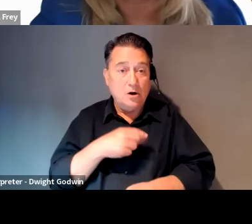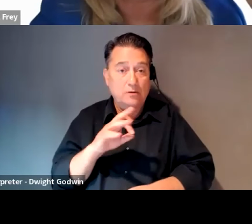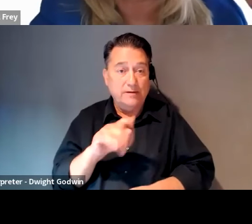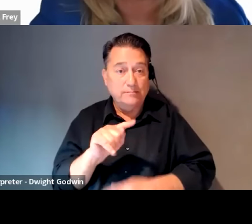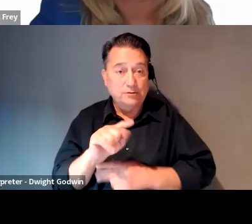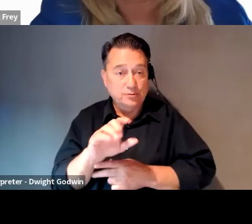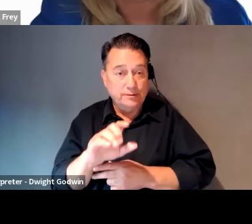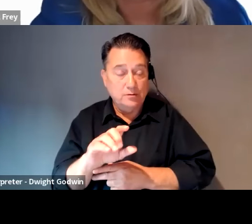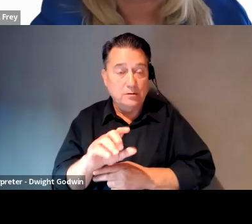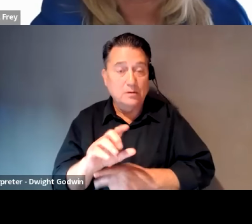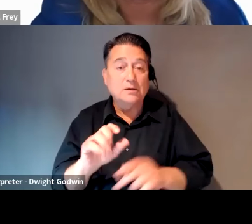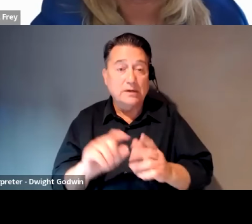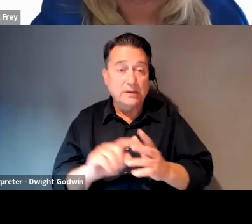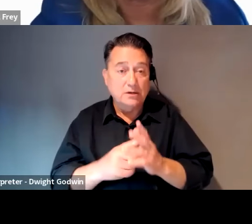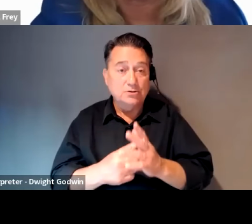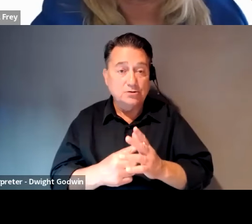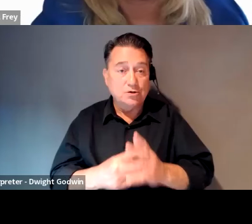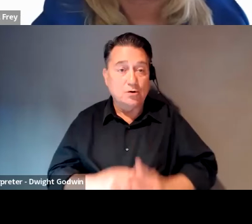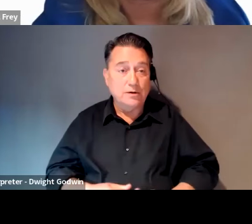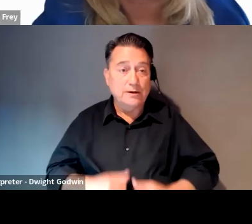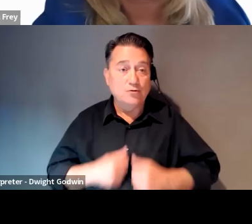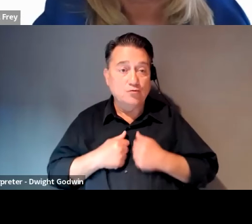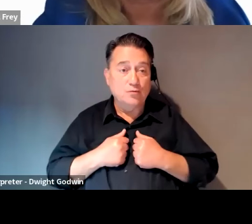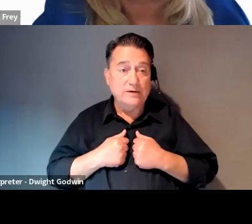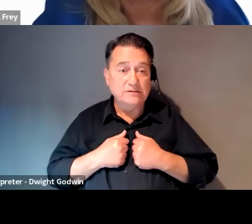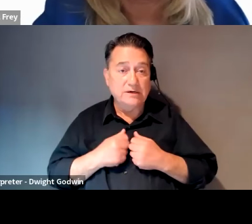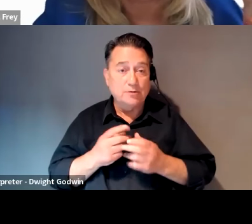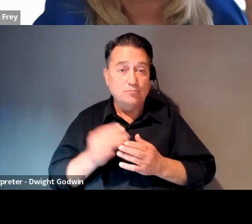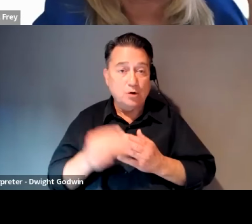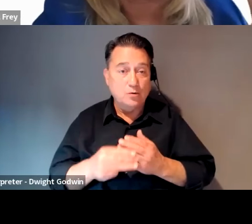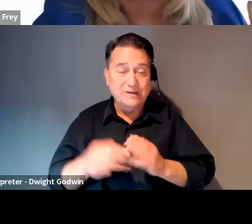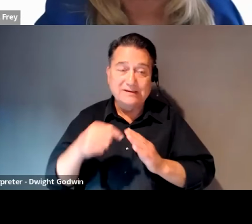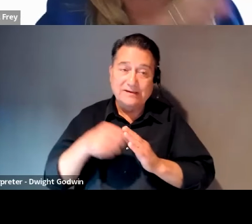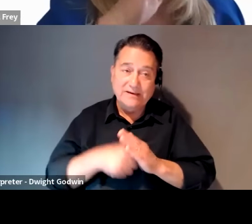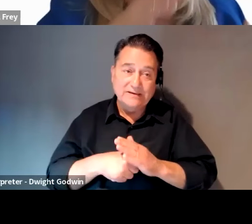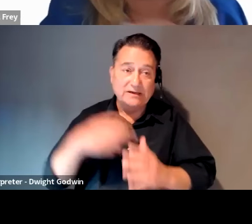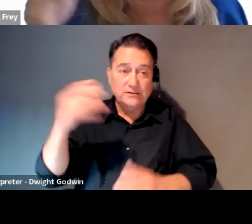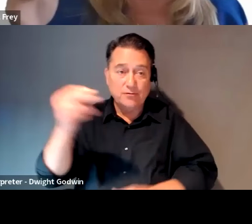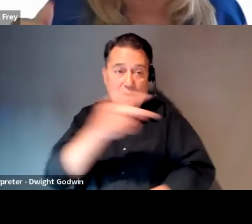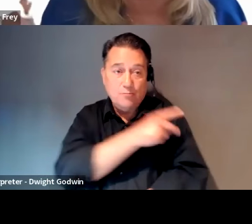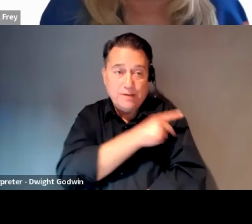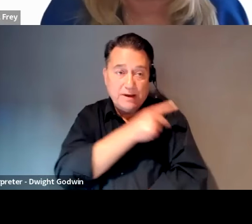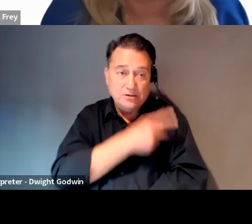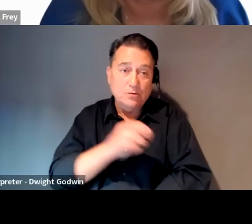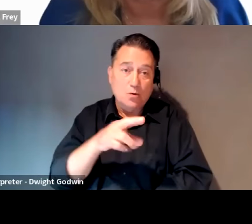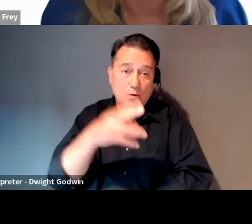they can start in residential, intensive outpatient or outpatient and then they step down